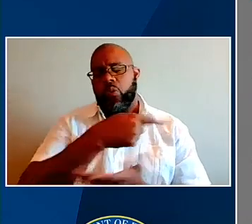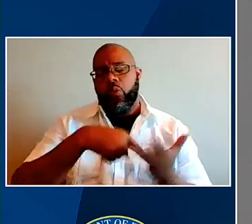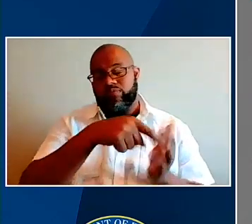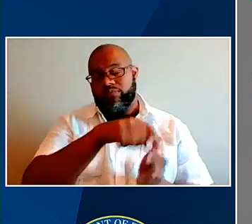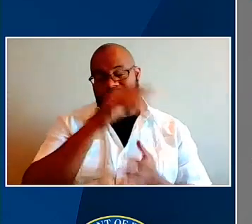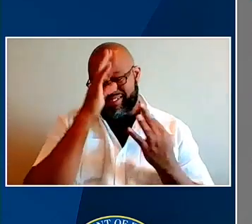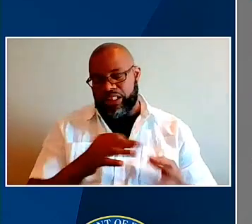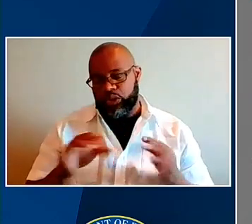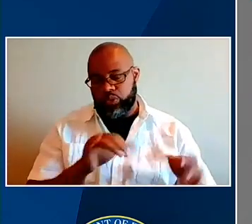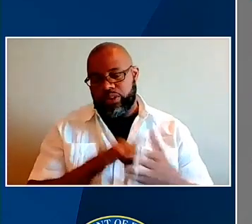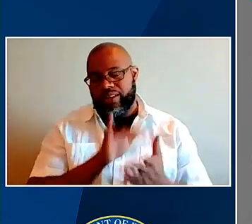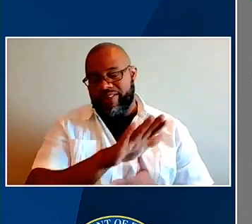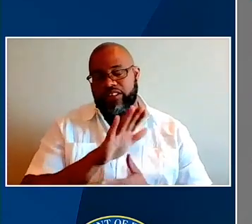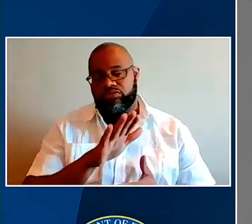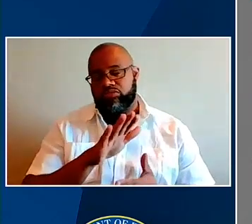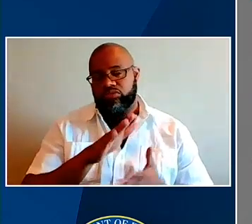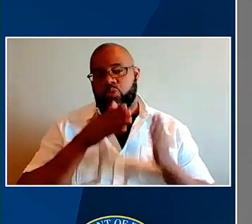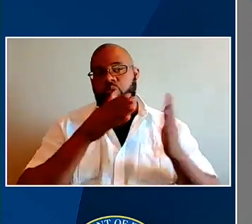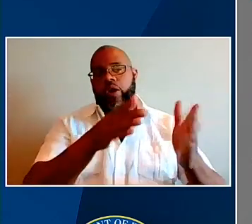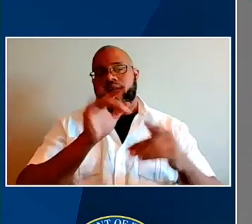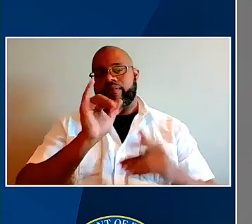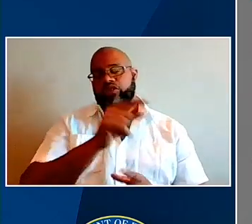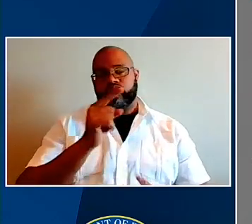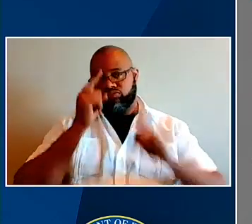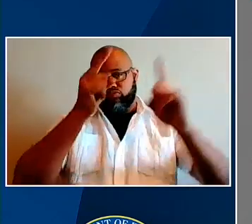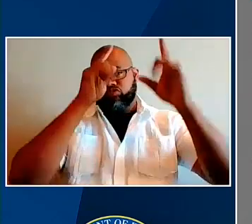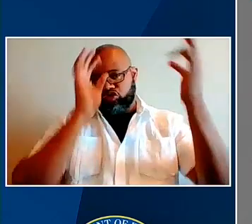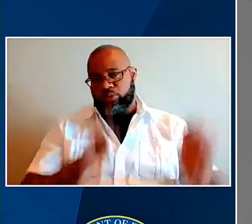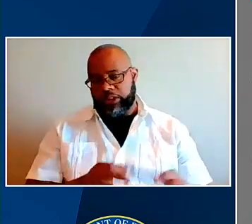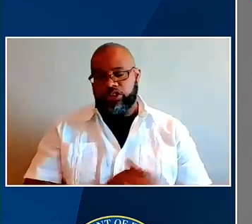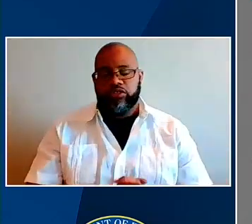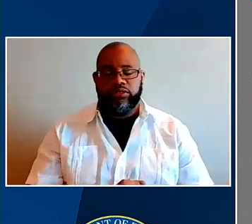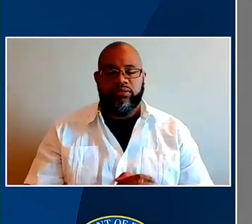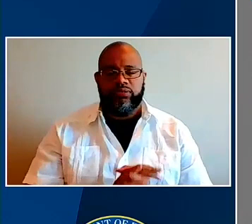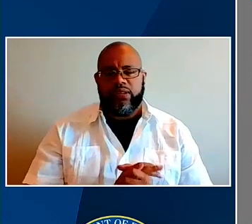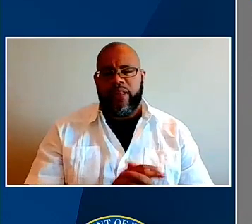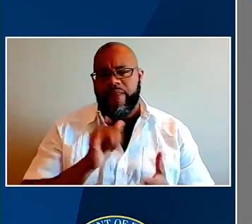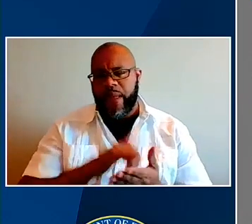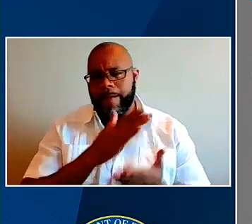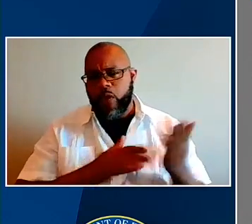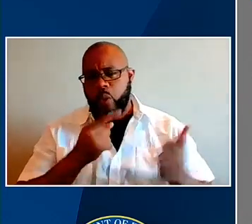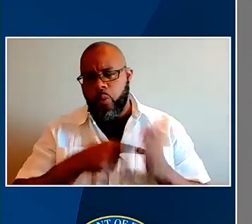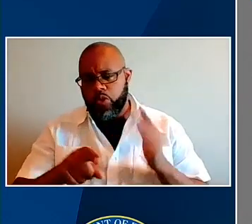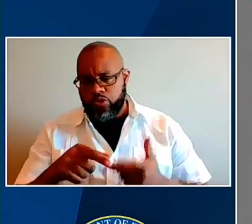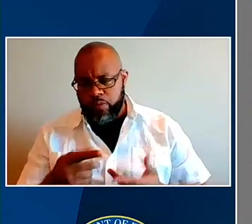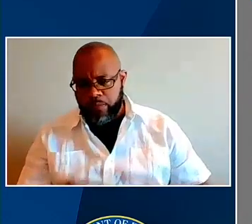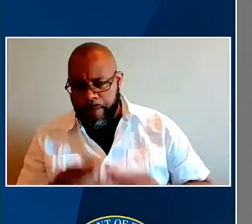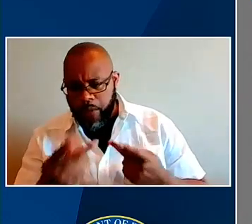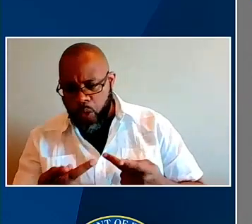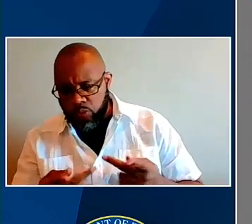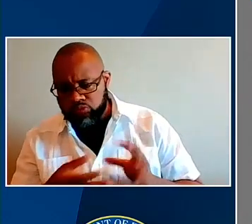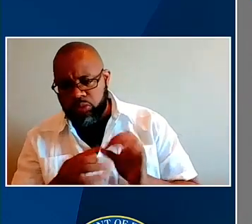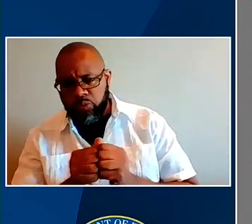That's their direction, their determination. So does this portion of what you've proposed regarding regulation,